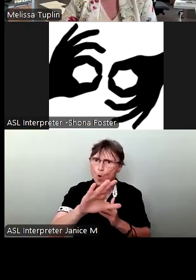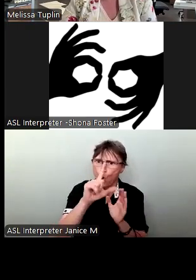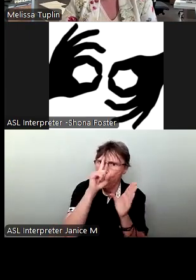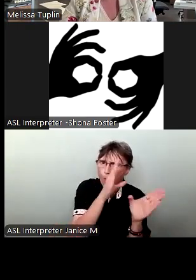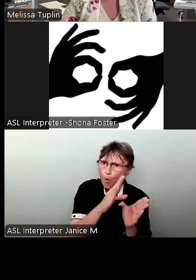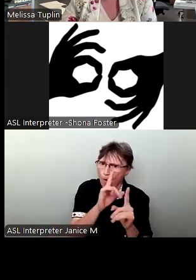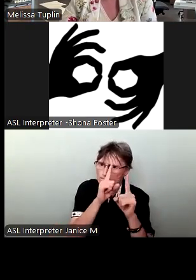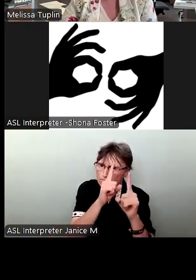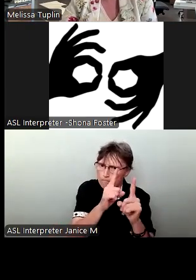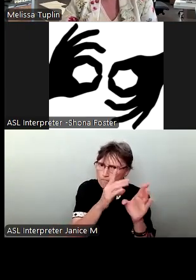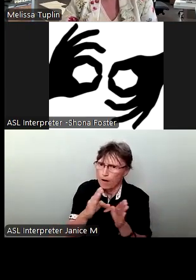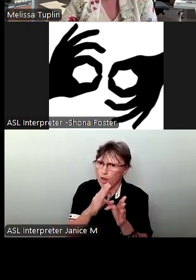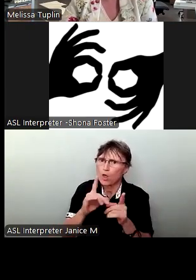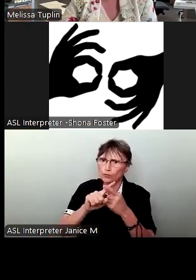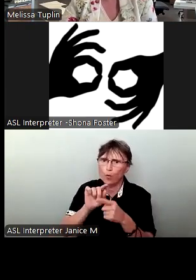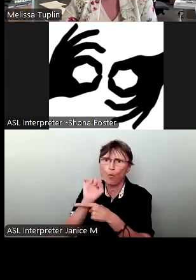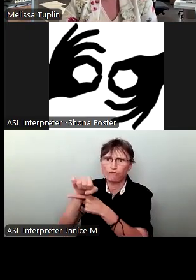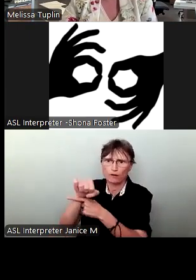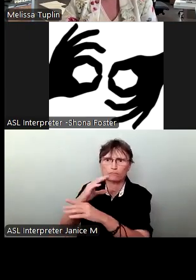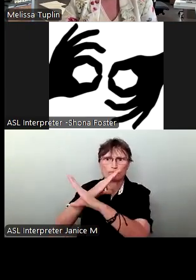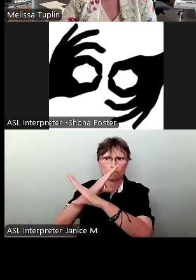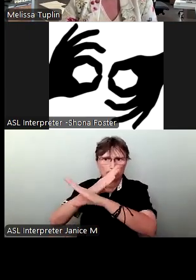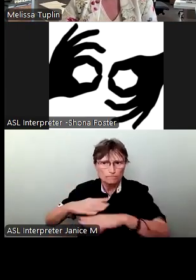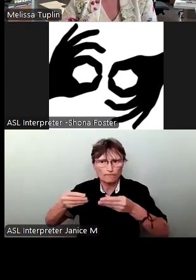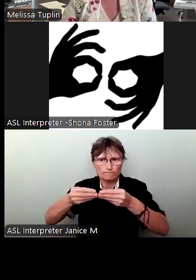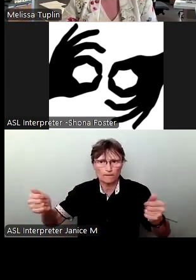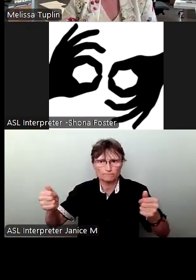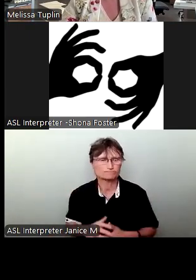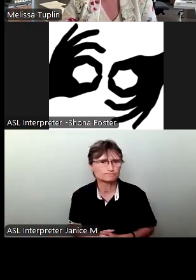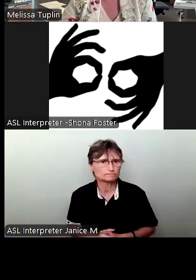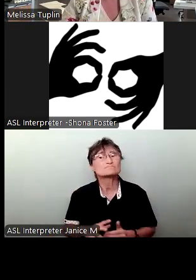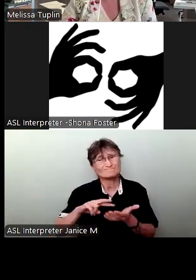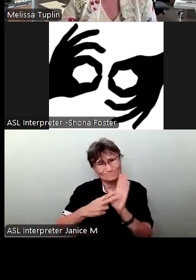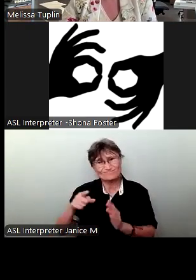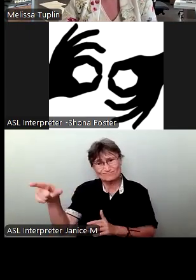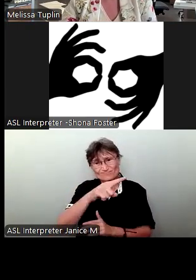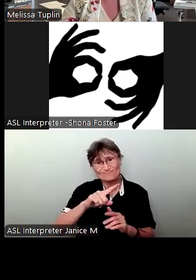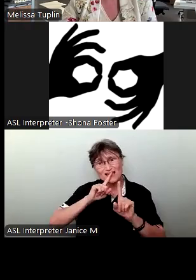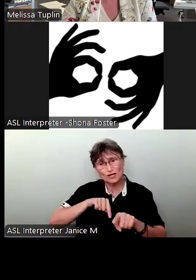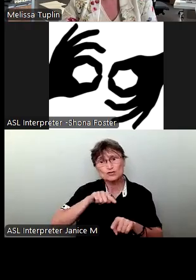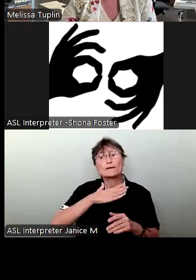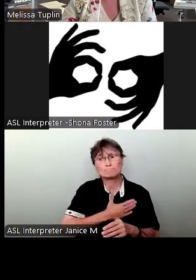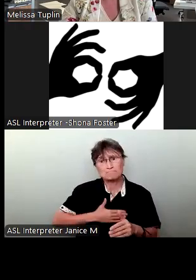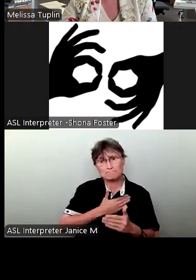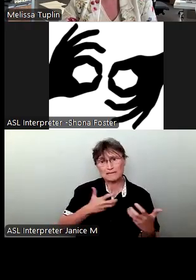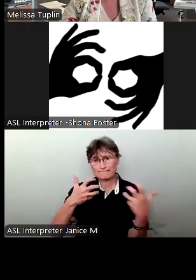question, I recommend that you refer again to the definitions of equity, diversity, inclusion and